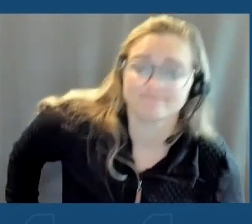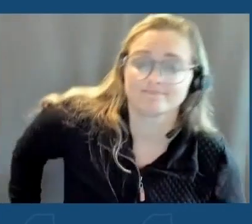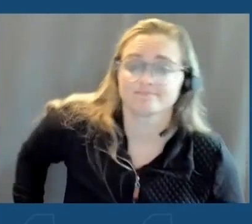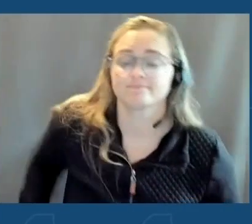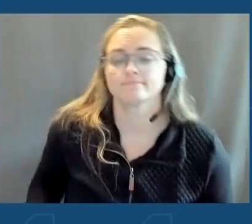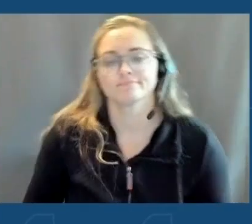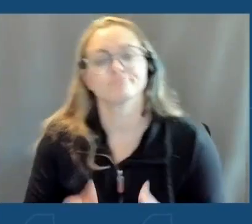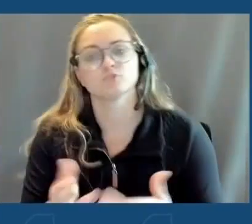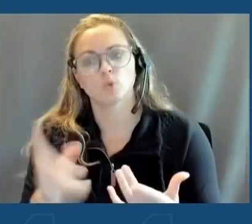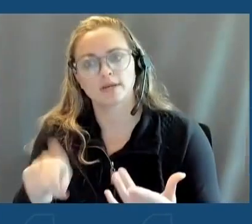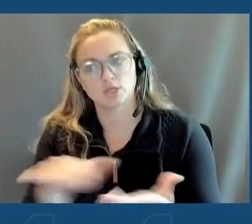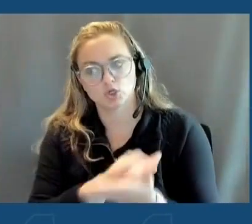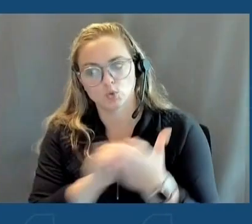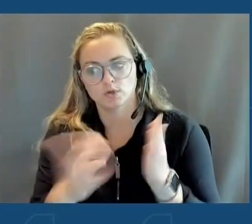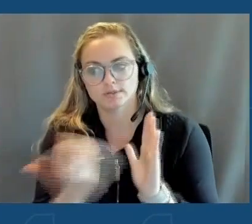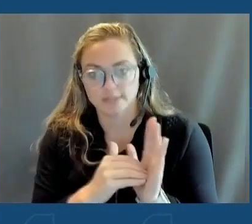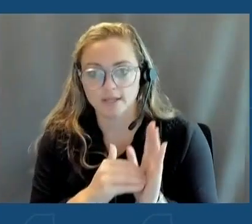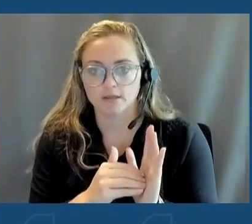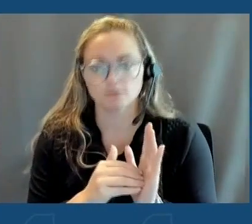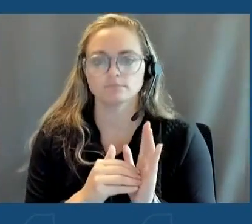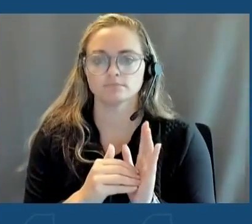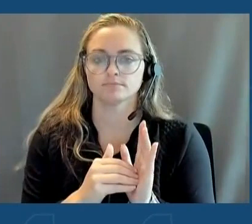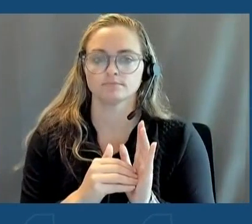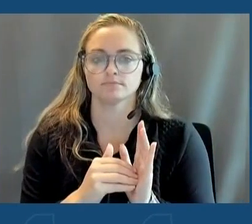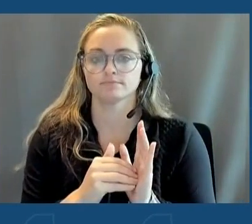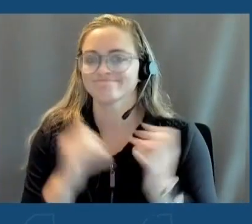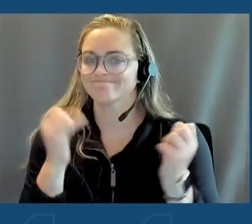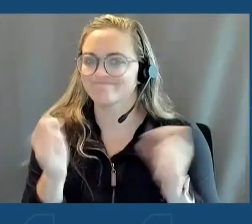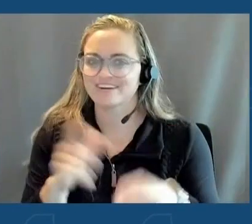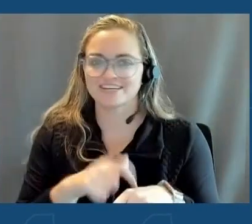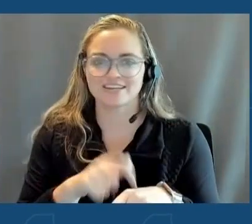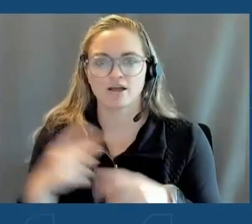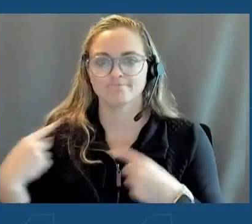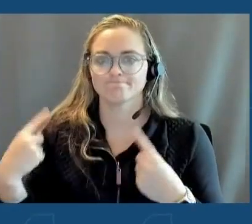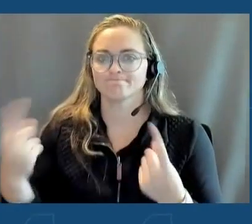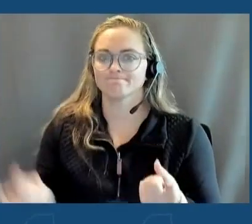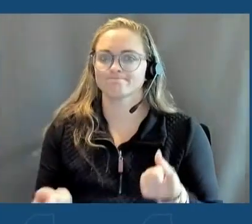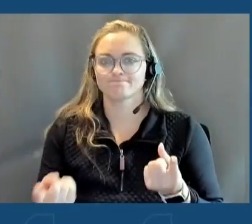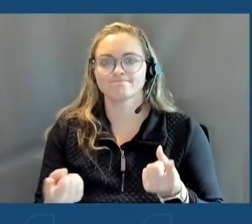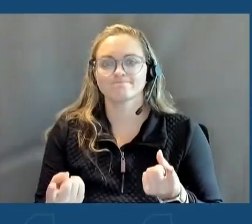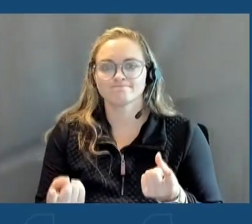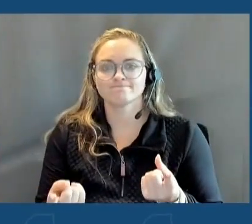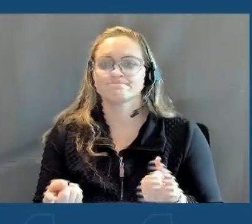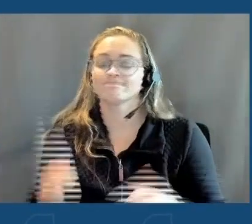SEE THE WARNINGS, TAKE PRECAUTIONS AND BE READY. AND KNOW THIS COULD SPREAD VERY